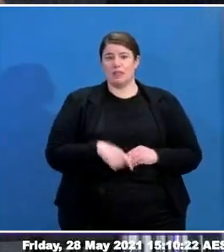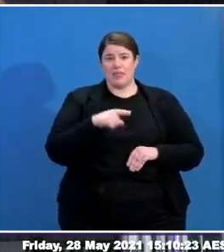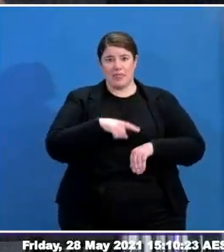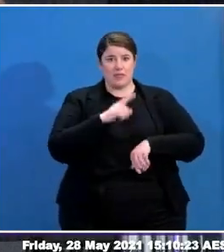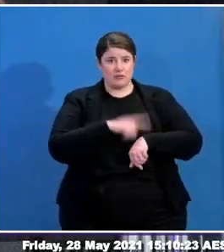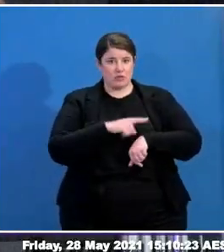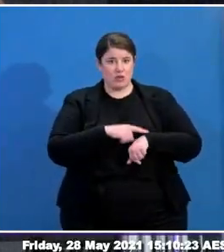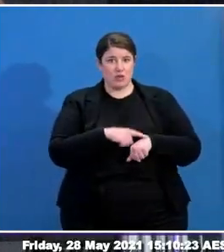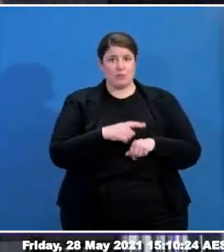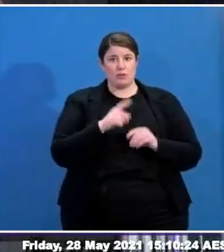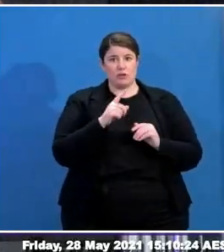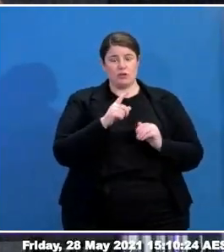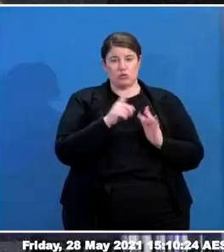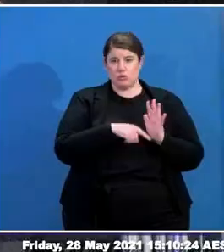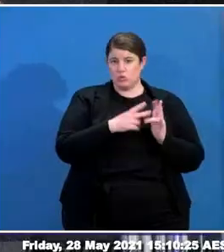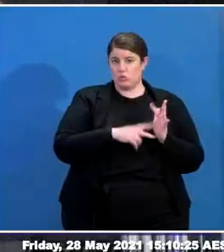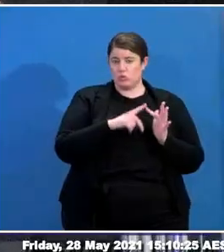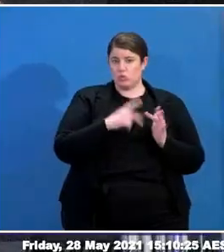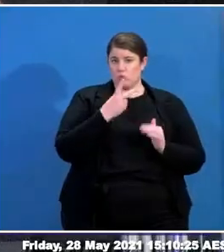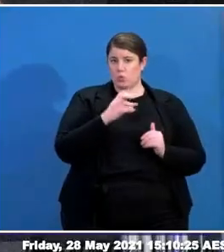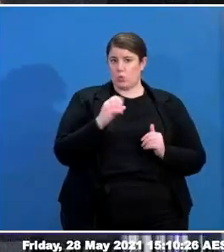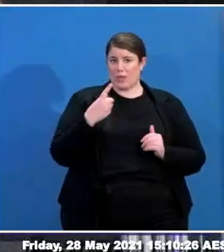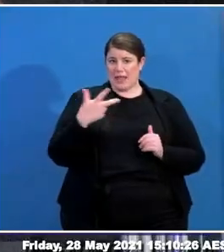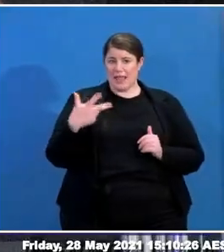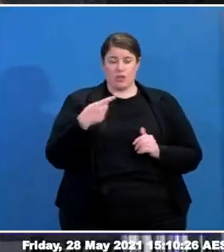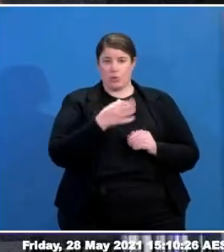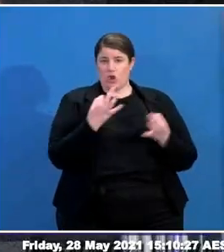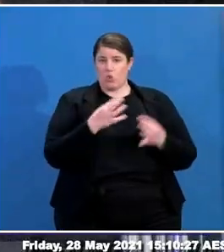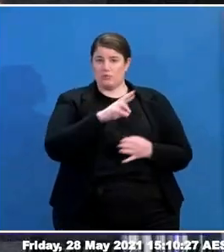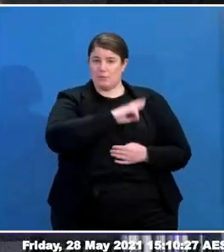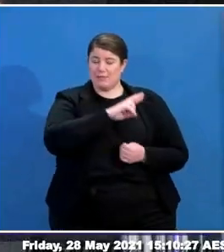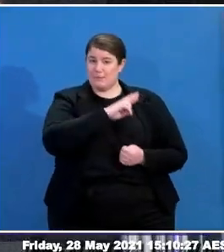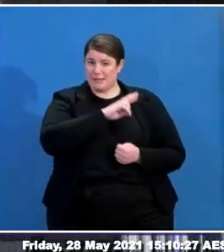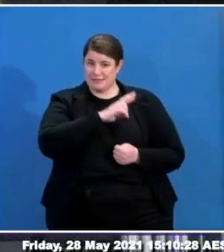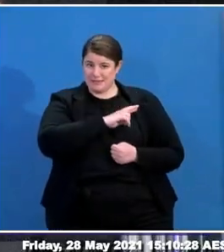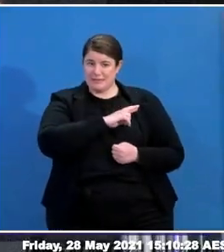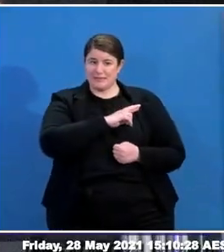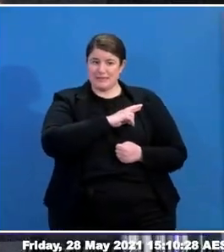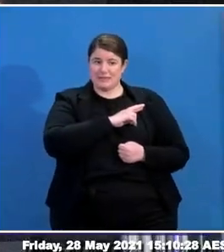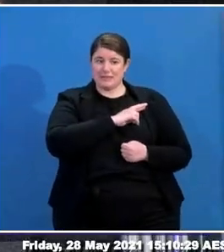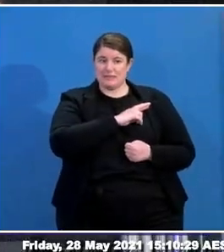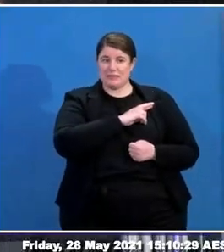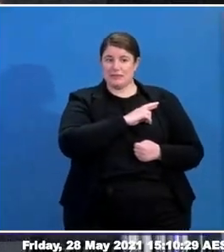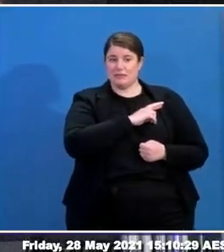June 2018, your office had no jurisdiction because it hadn't yet commenced in